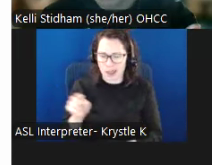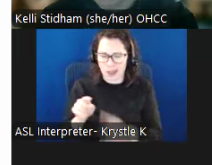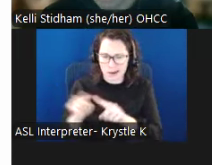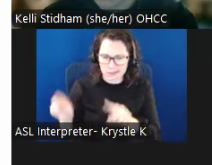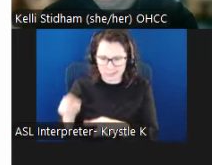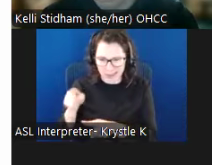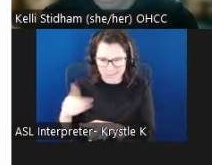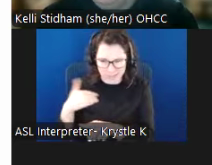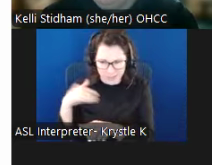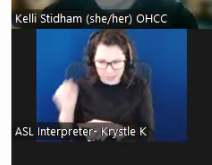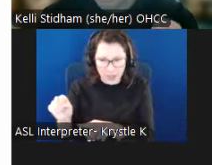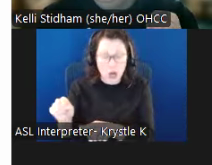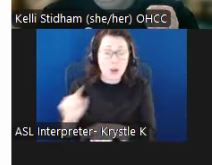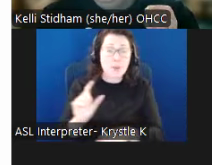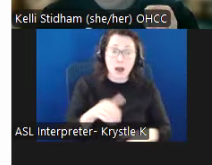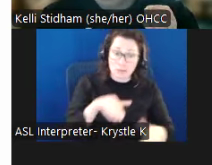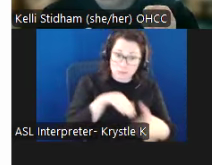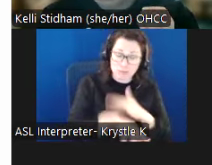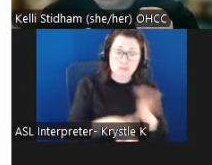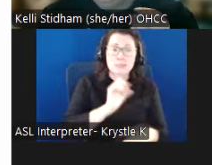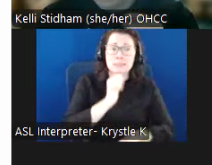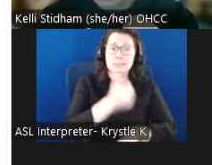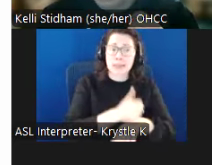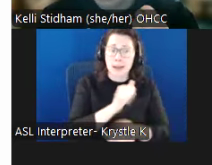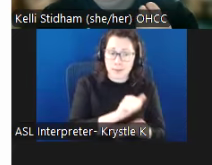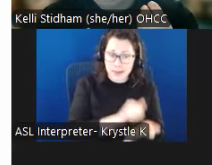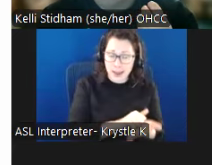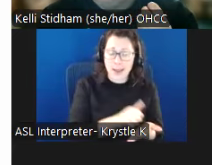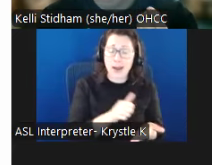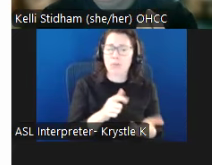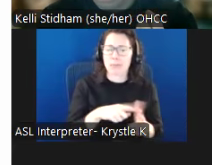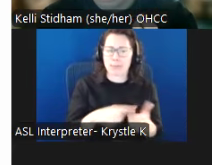your account set up, you have uh the